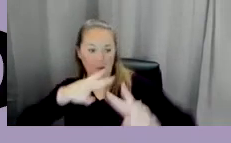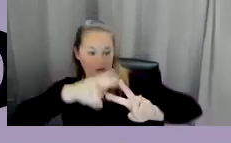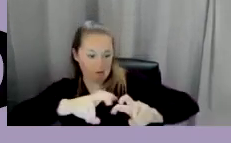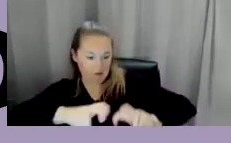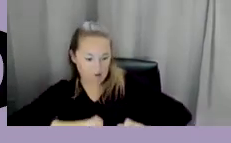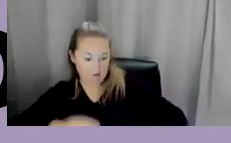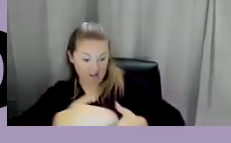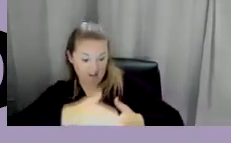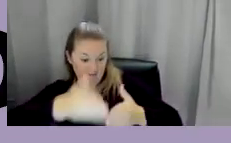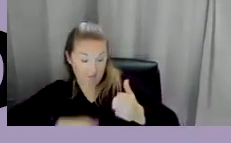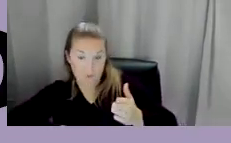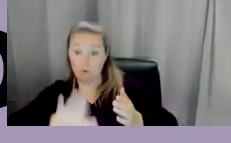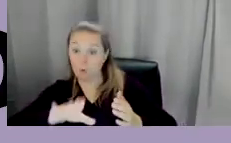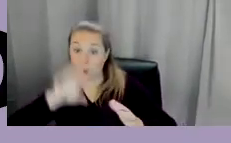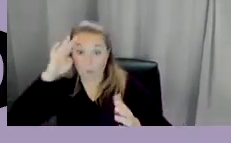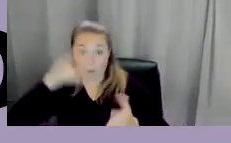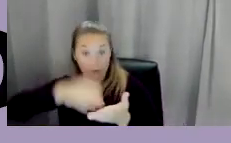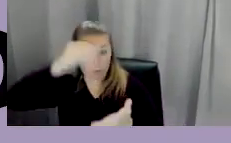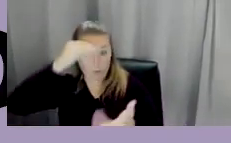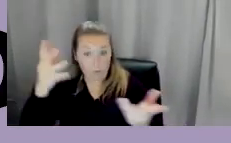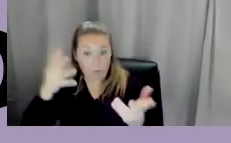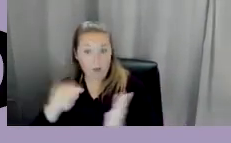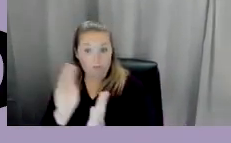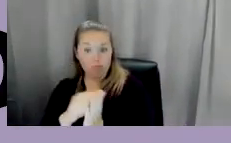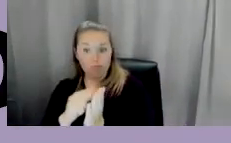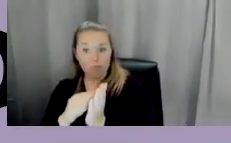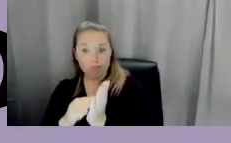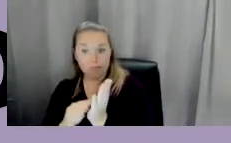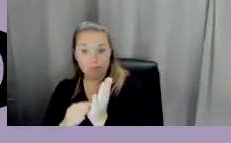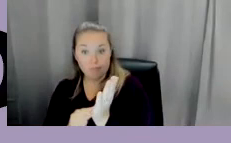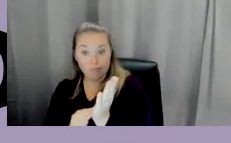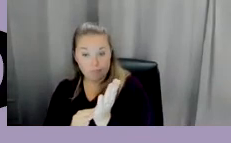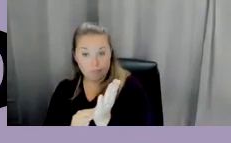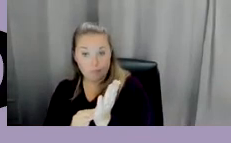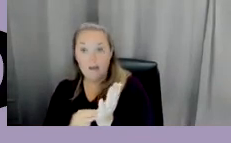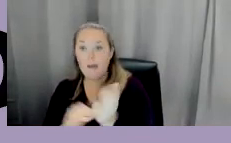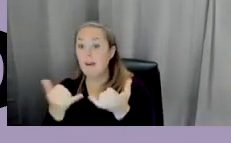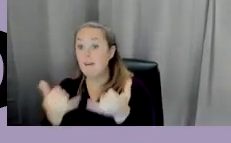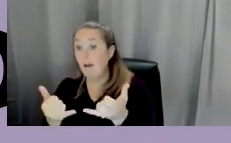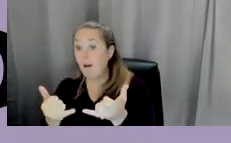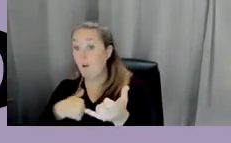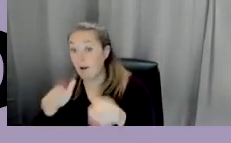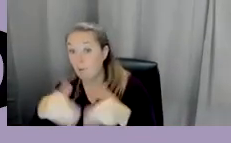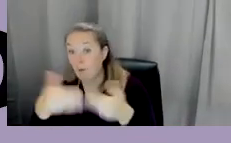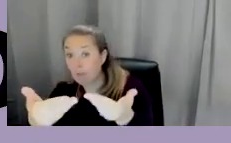WHAT THEY SAY ABOUT THIS IS IN